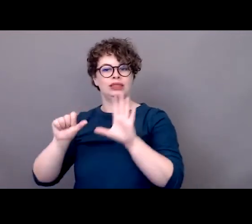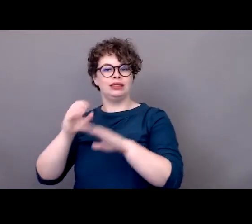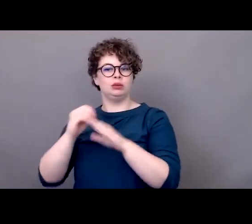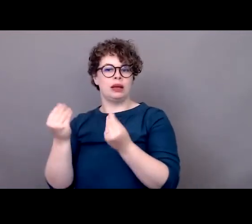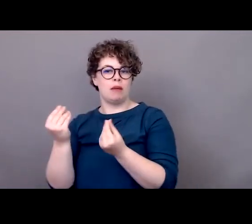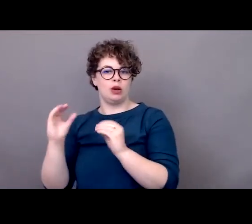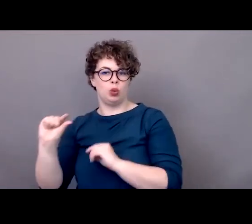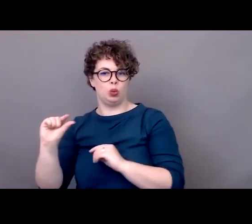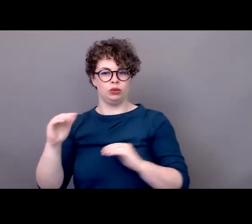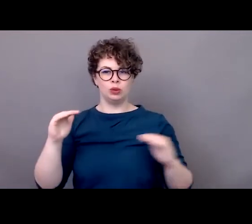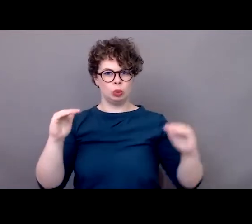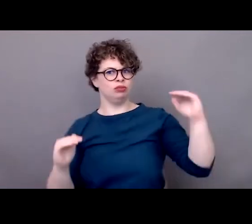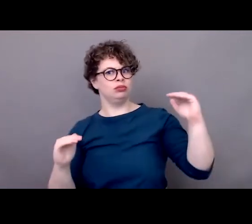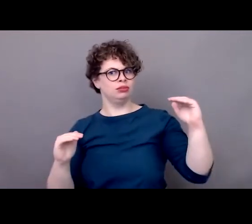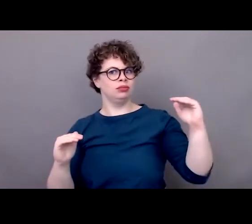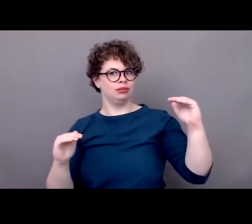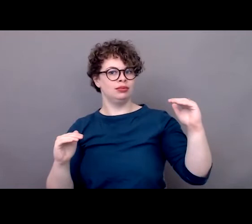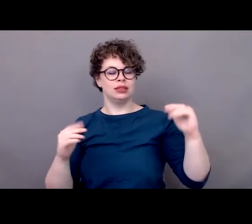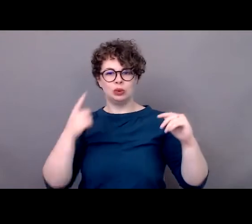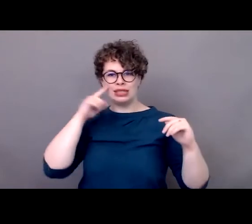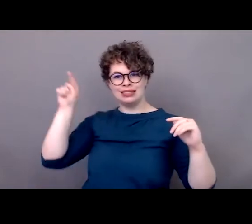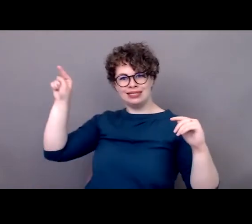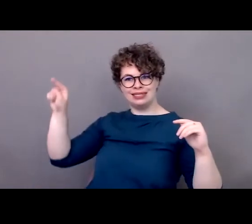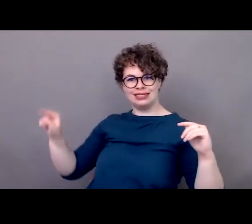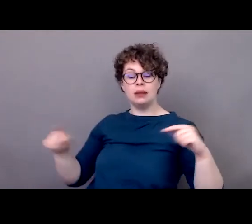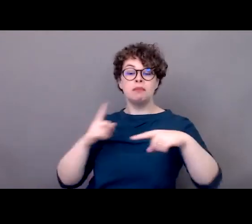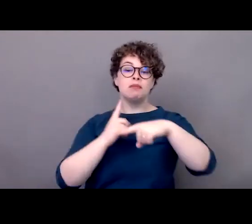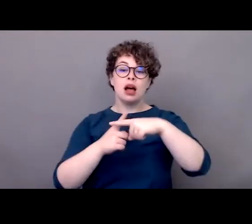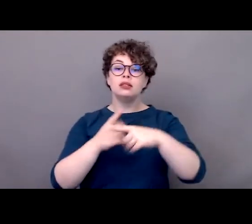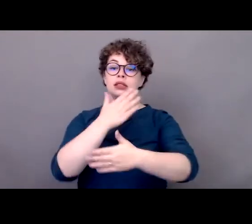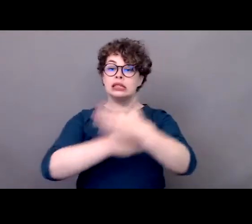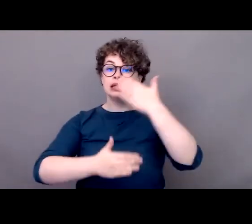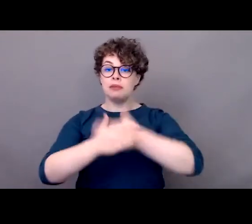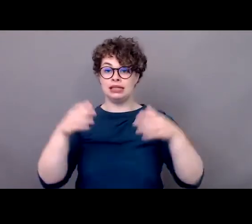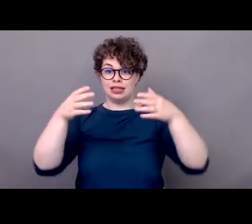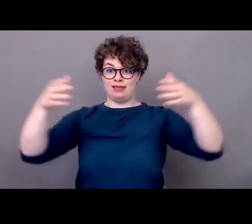And the disaggregation of data by people with and without disabilities was identified